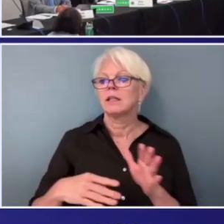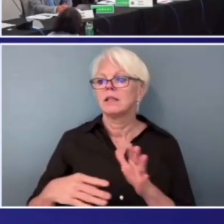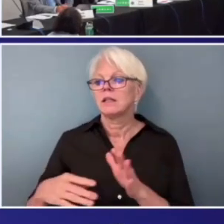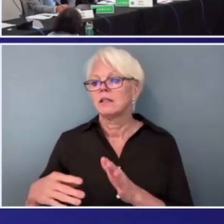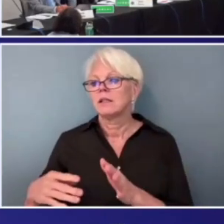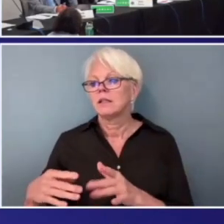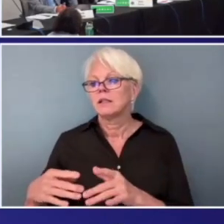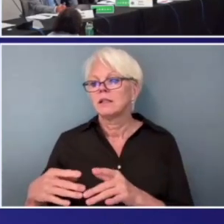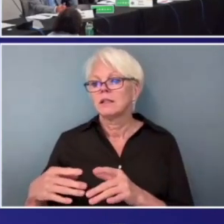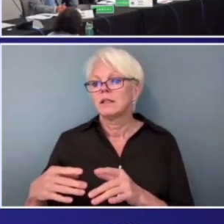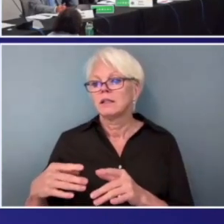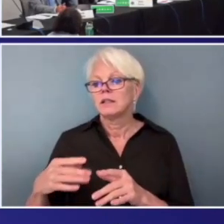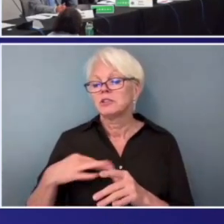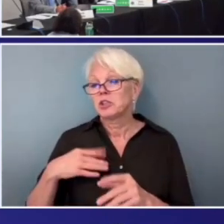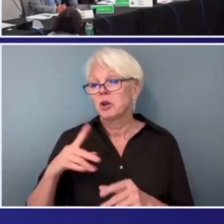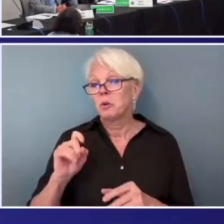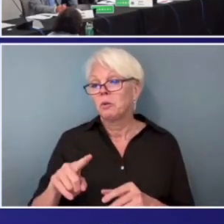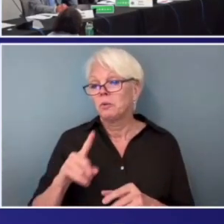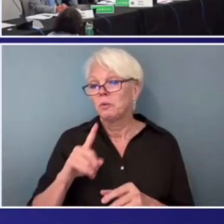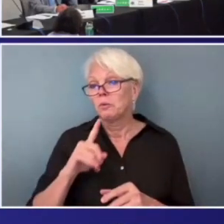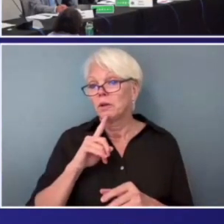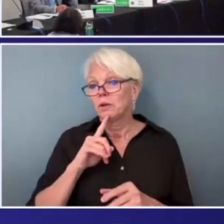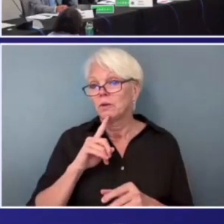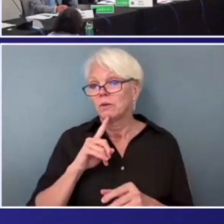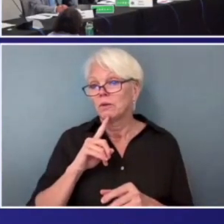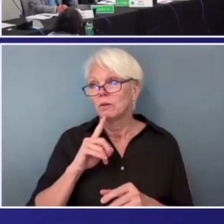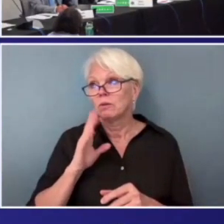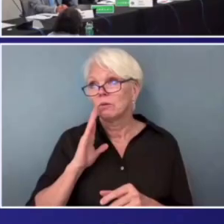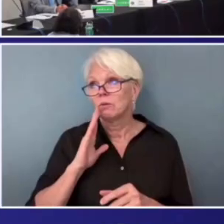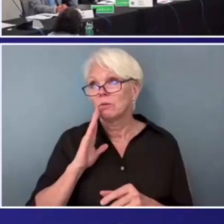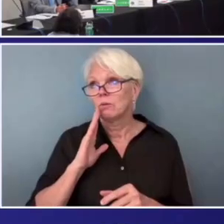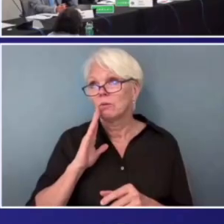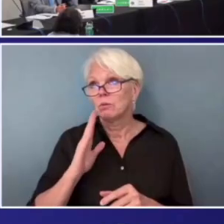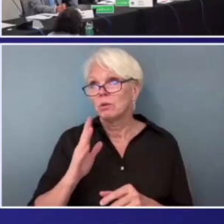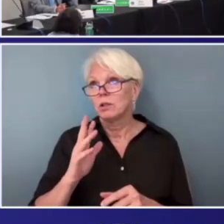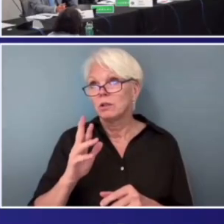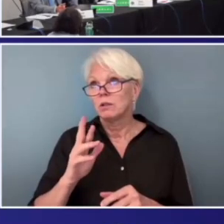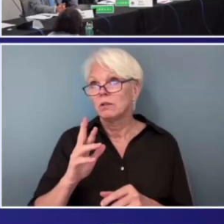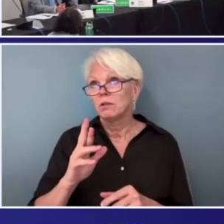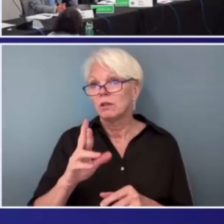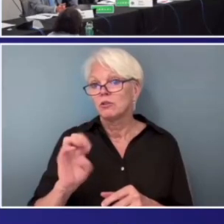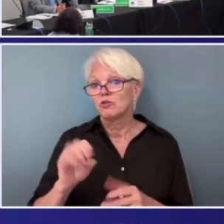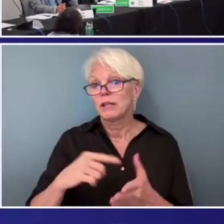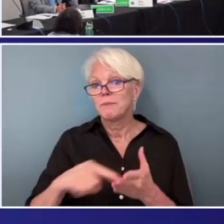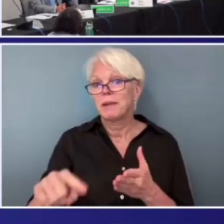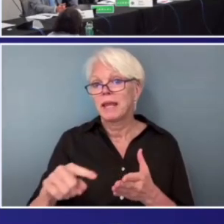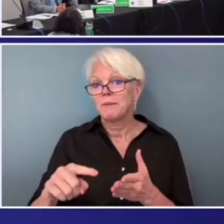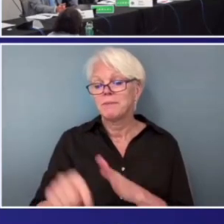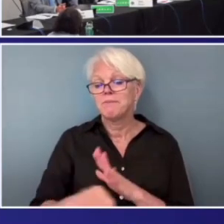the repayment period determined by the